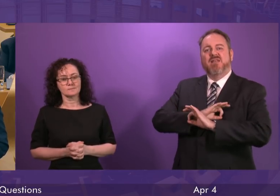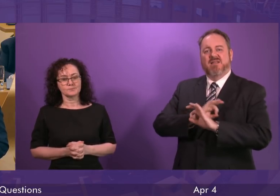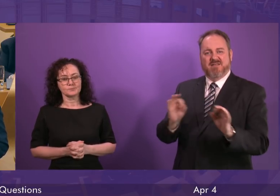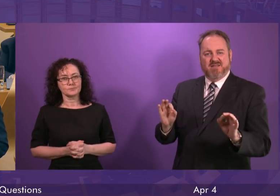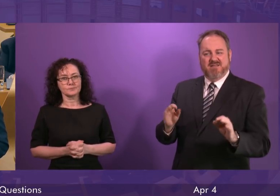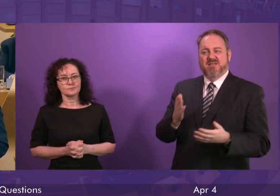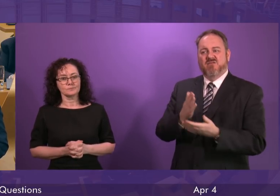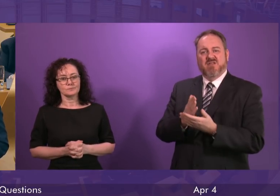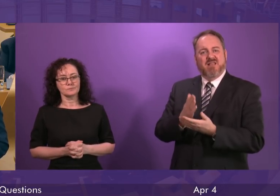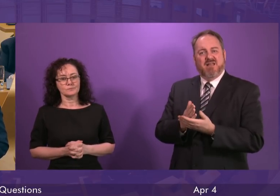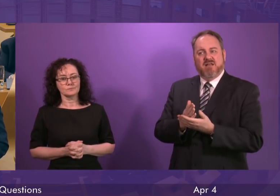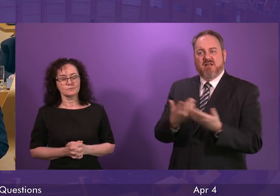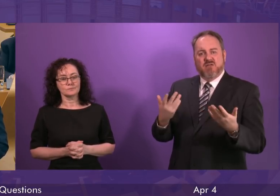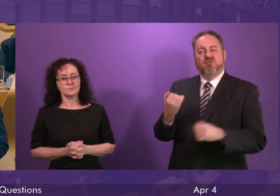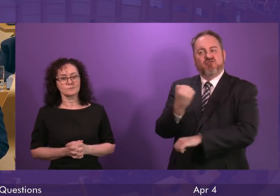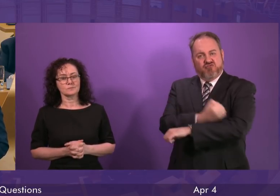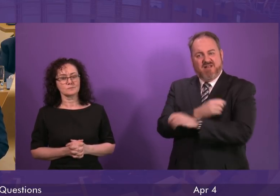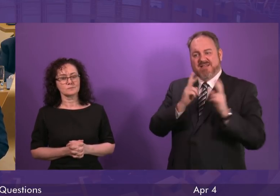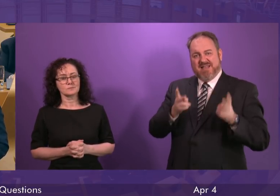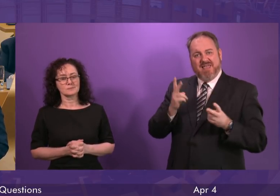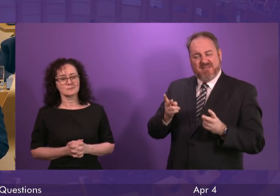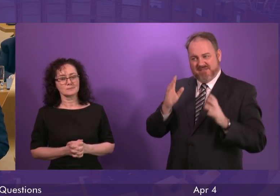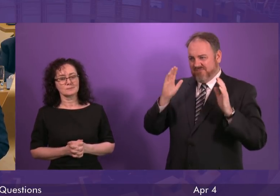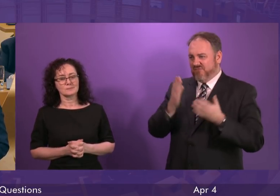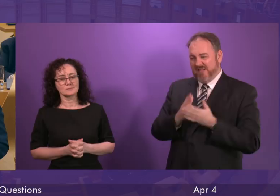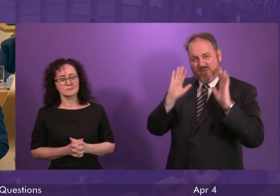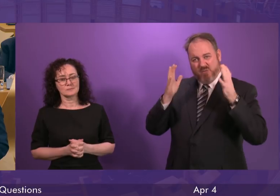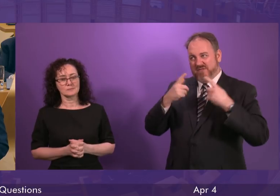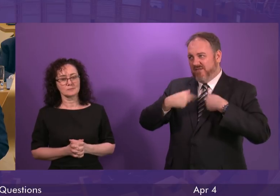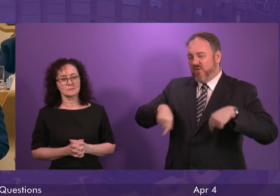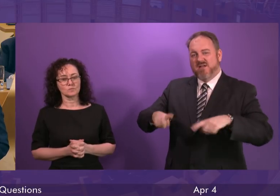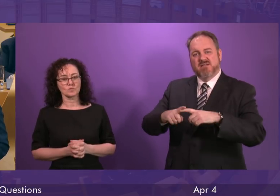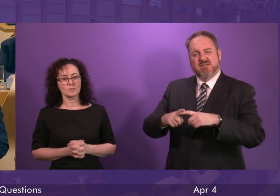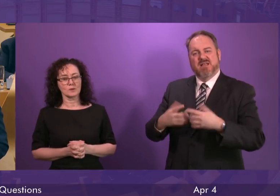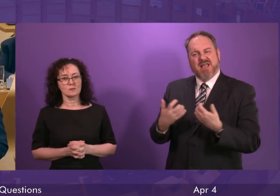Given the level of concern about drug deaths across the country, how will the First Minister